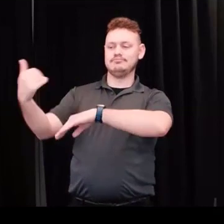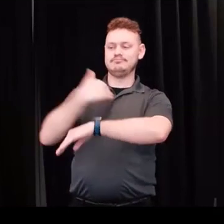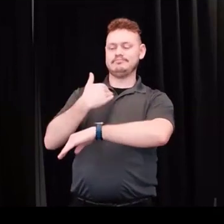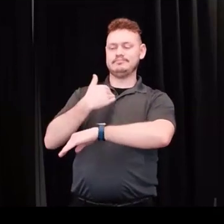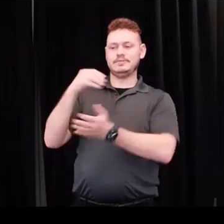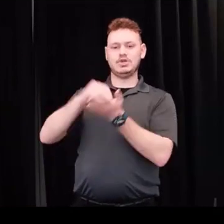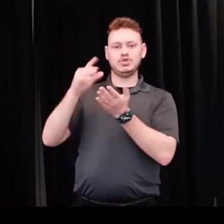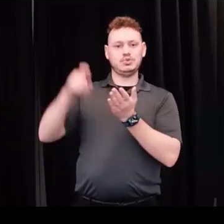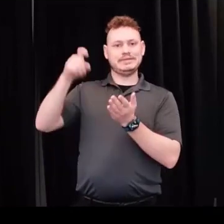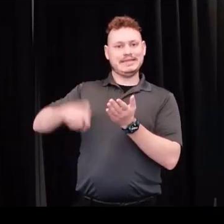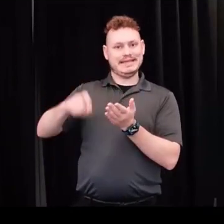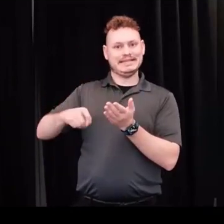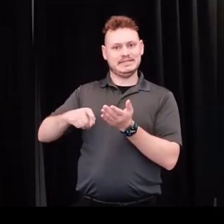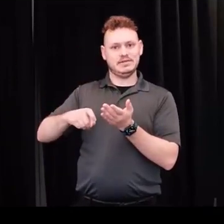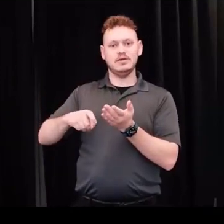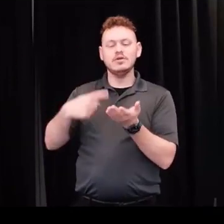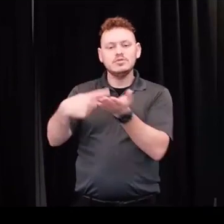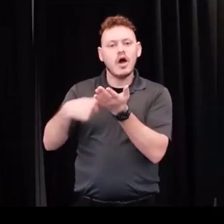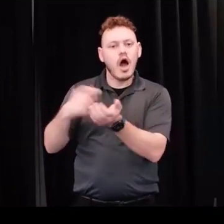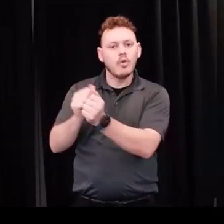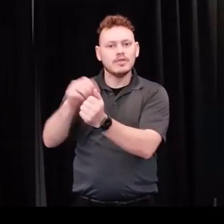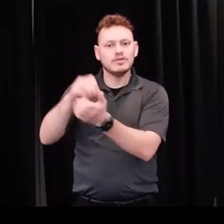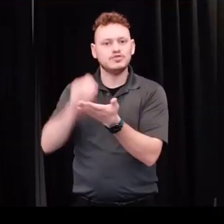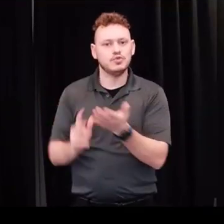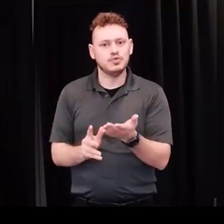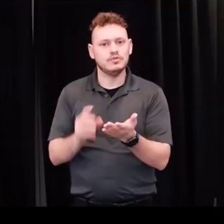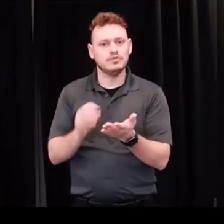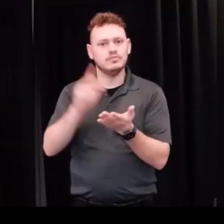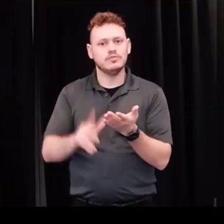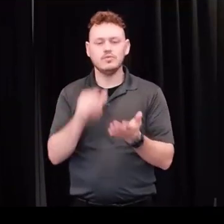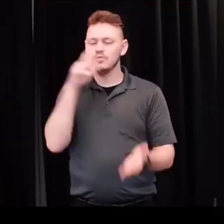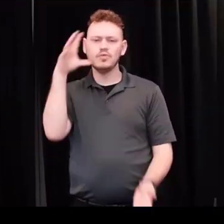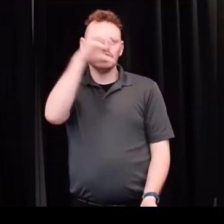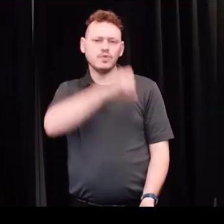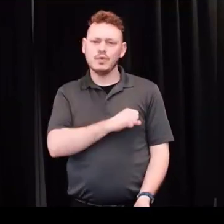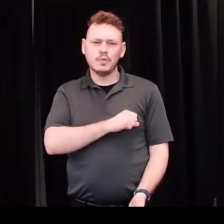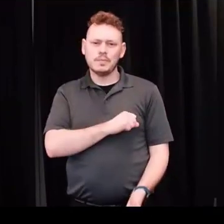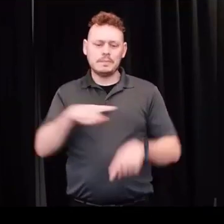you still need to talk to the student. Don't assume things based on the piece